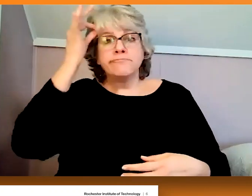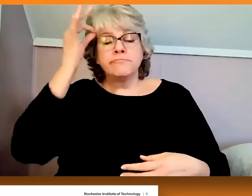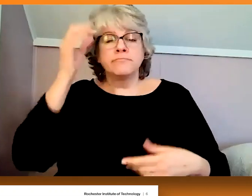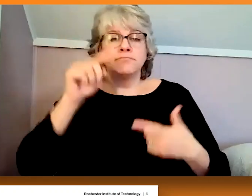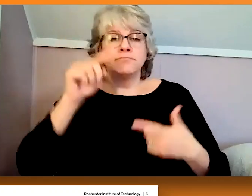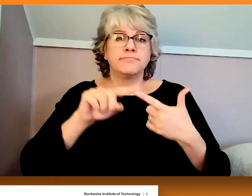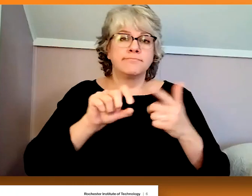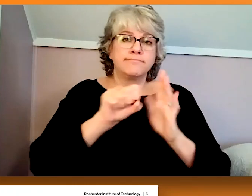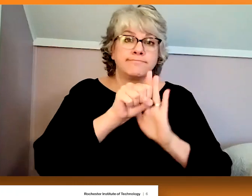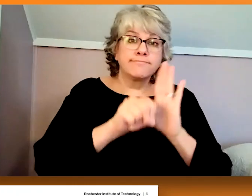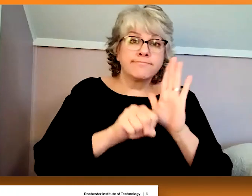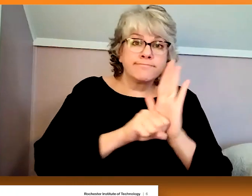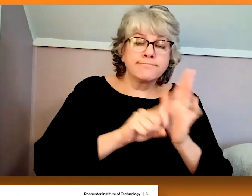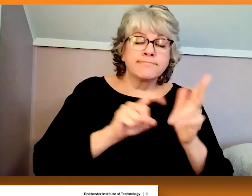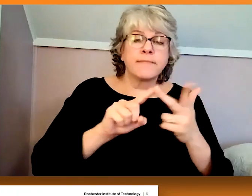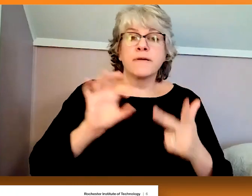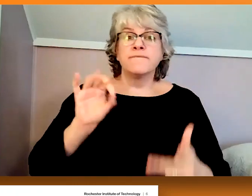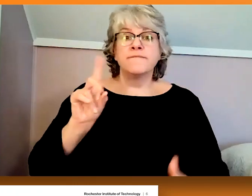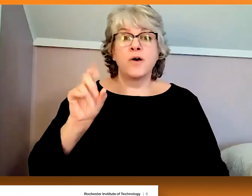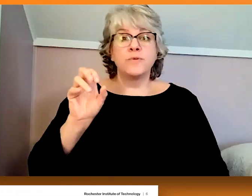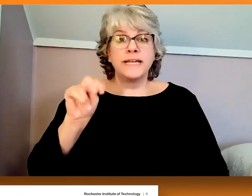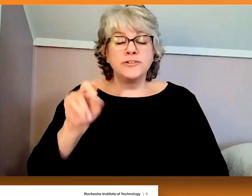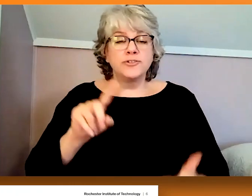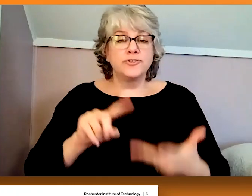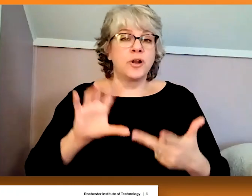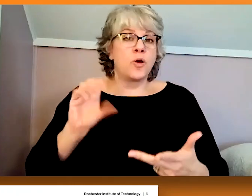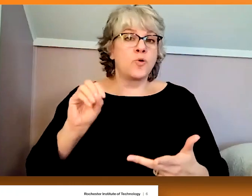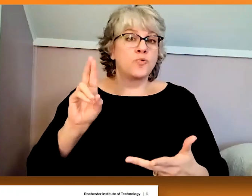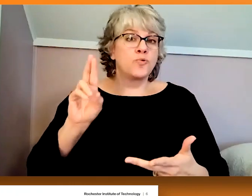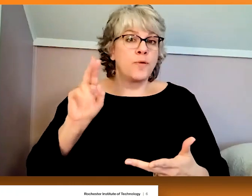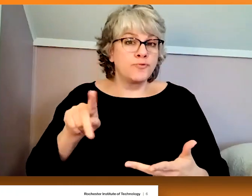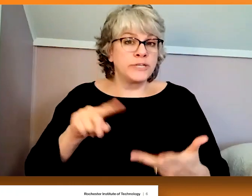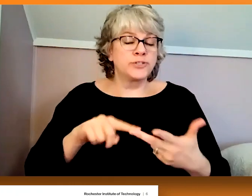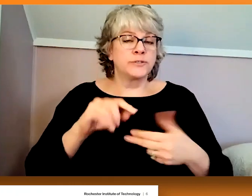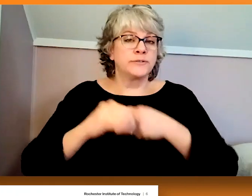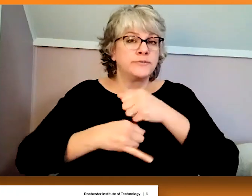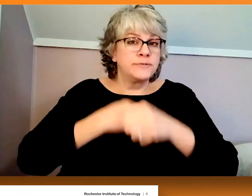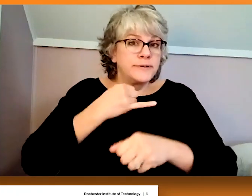state, foundations, corporations, international...